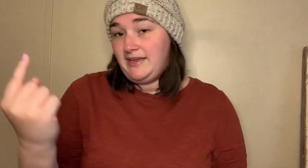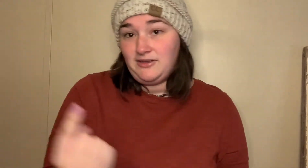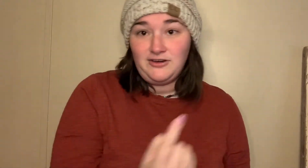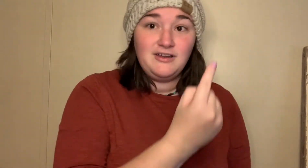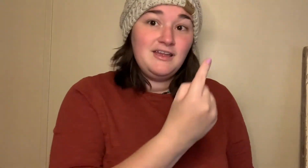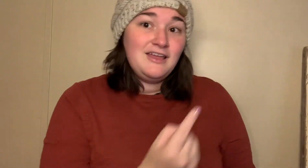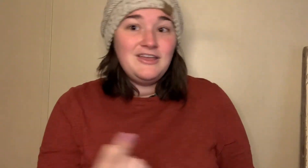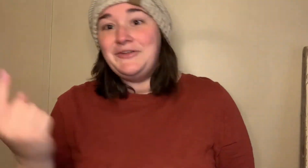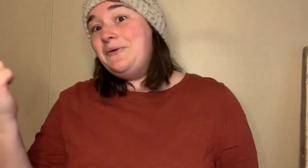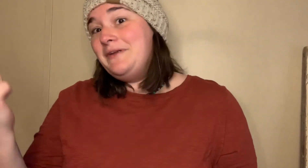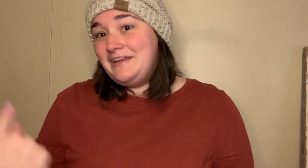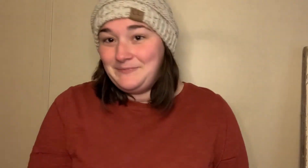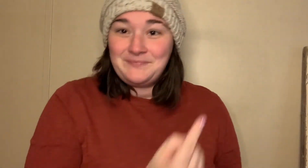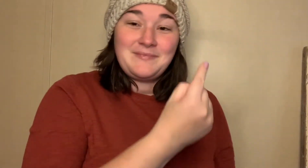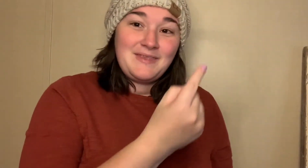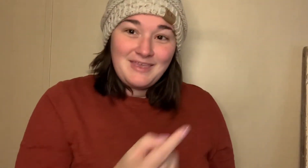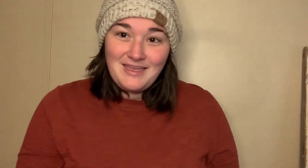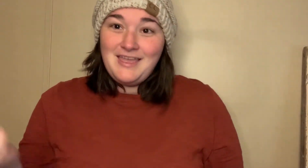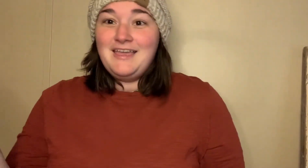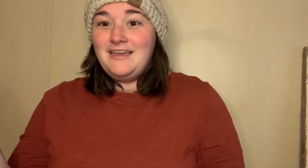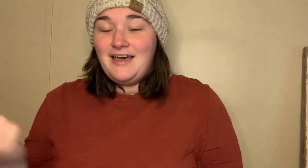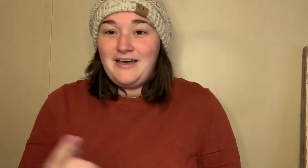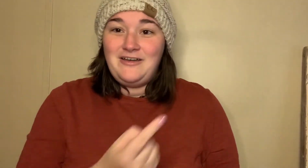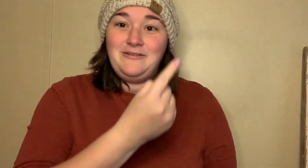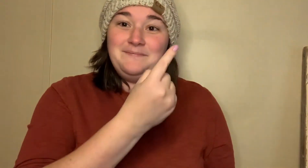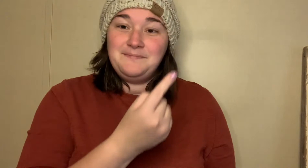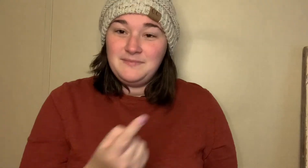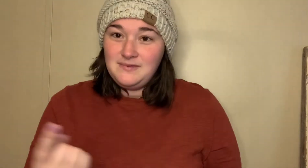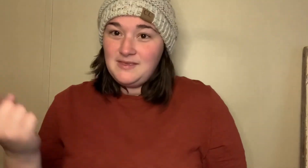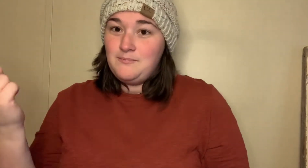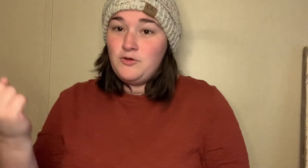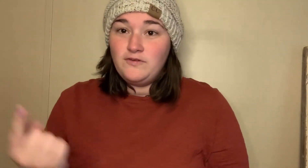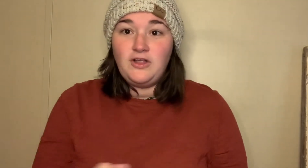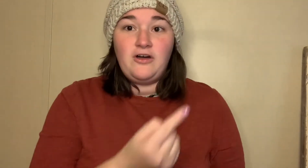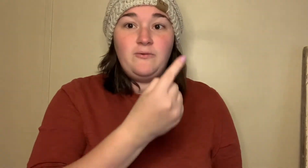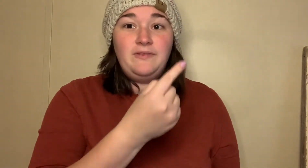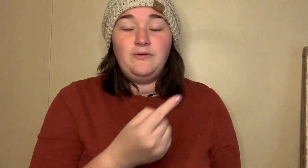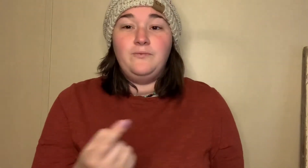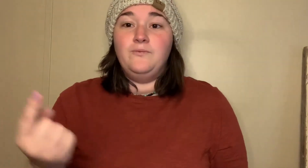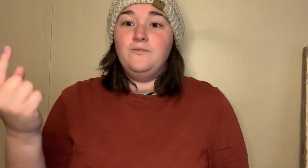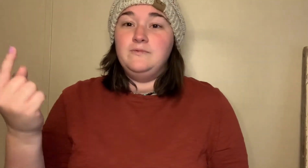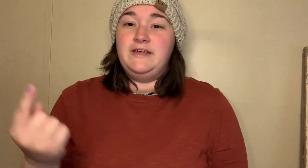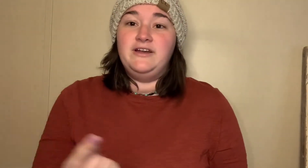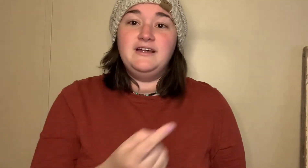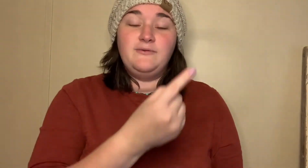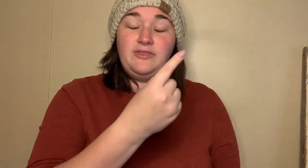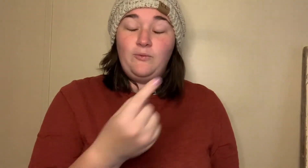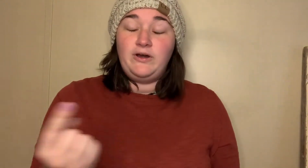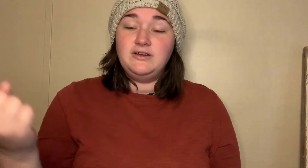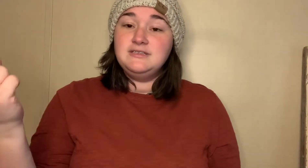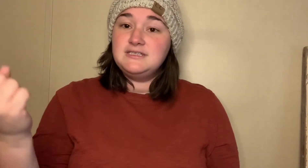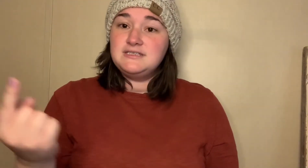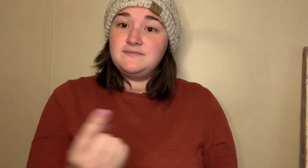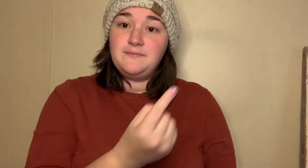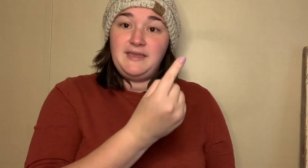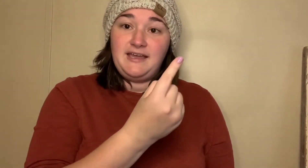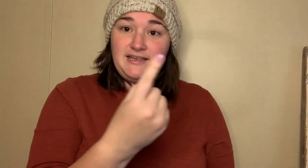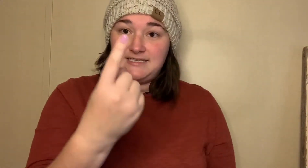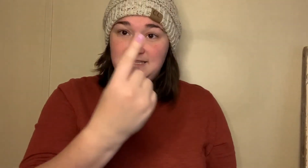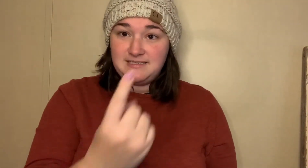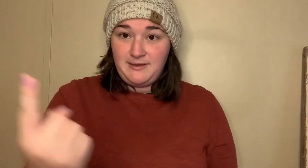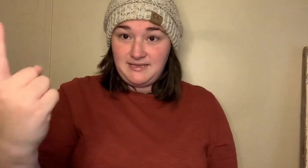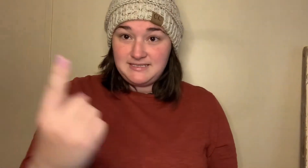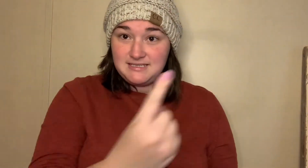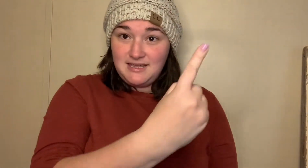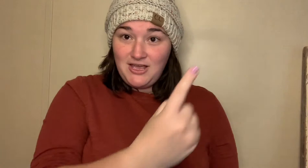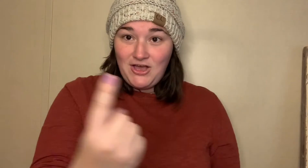you're you don't want to uh move along with the lyric with the words because this means